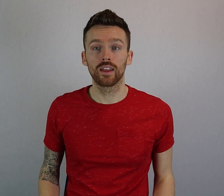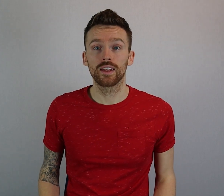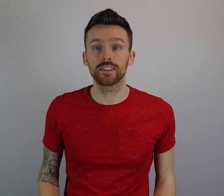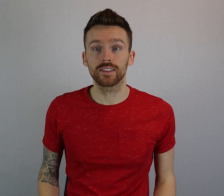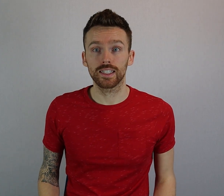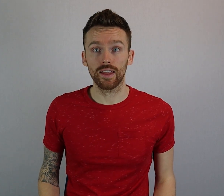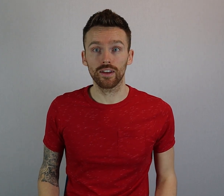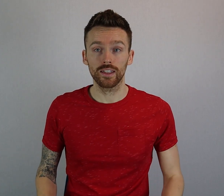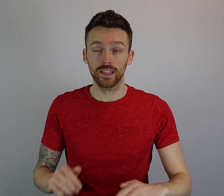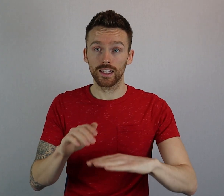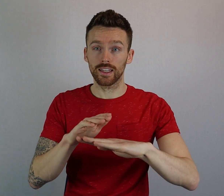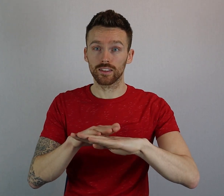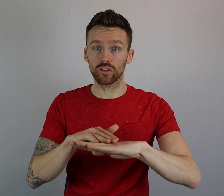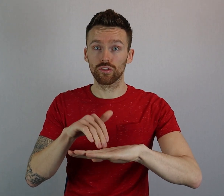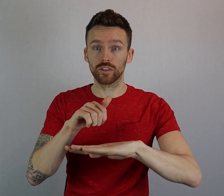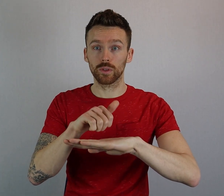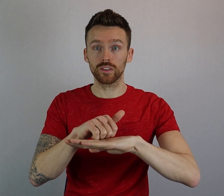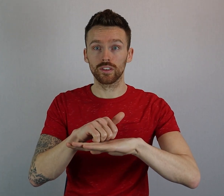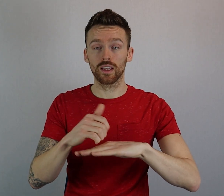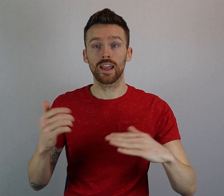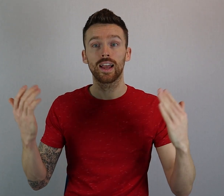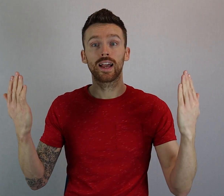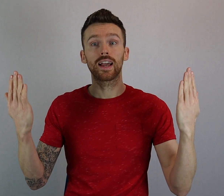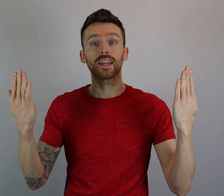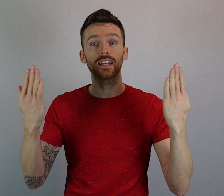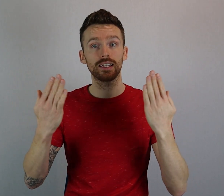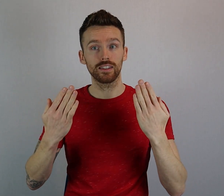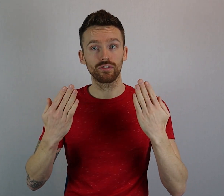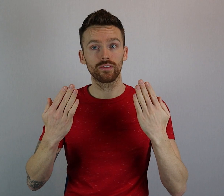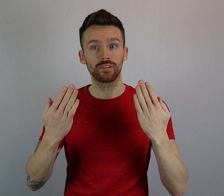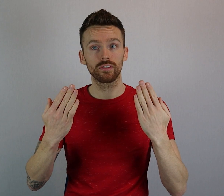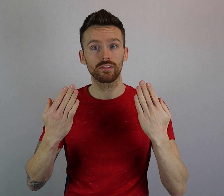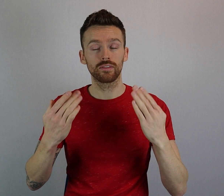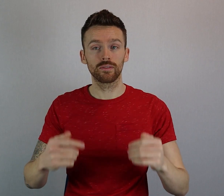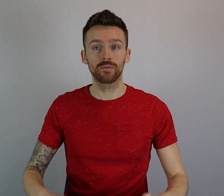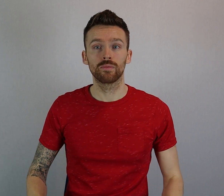Together, it's Christmas Eve.